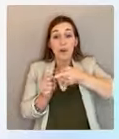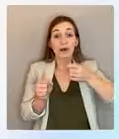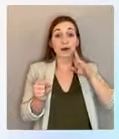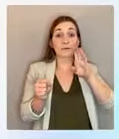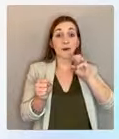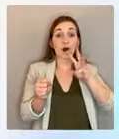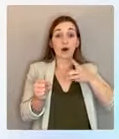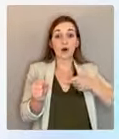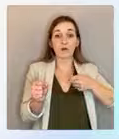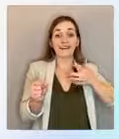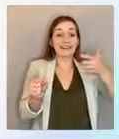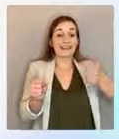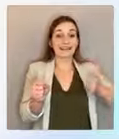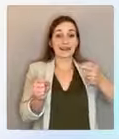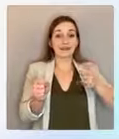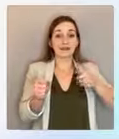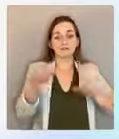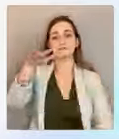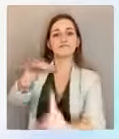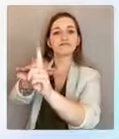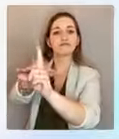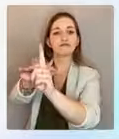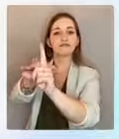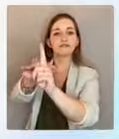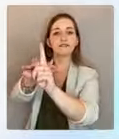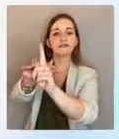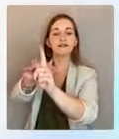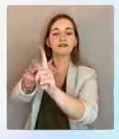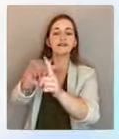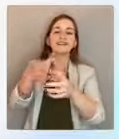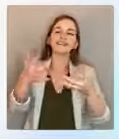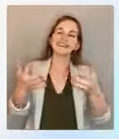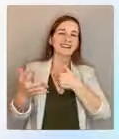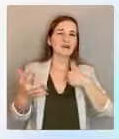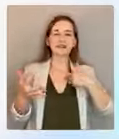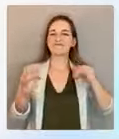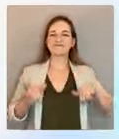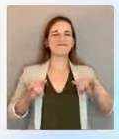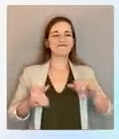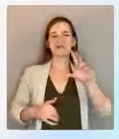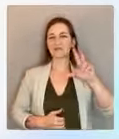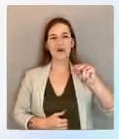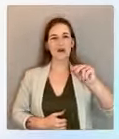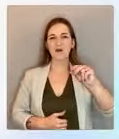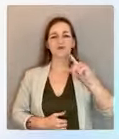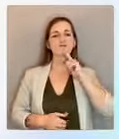and you'd click a button, and you'd move there. But very quickly